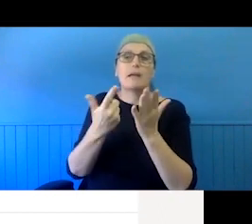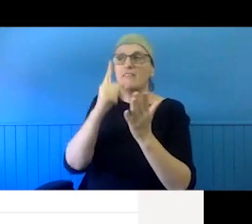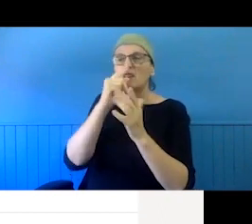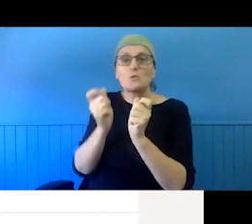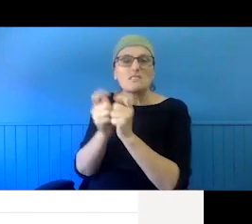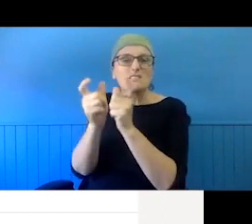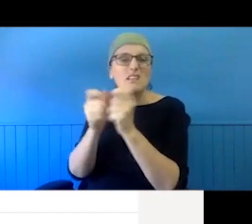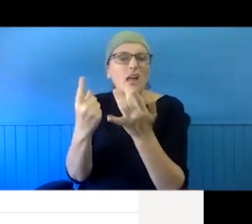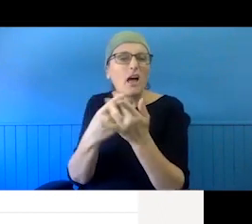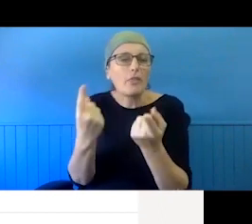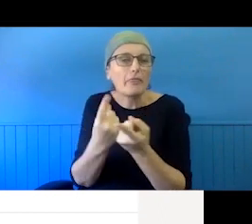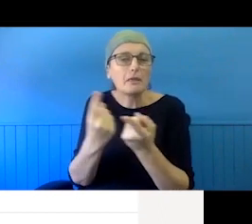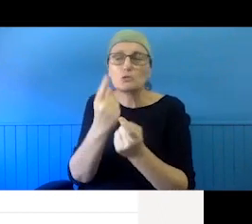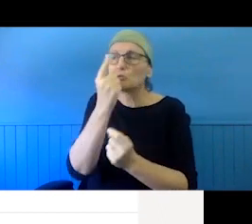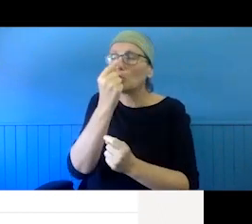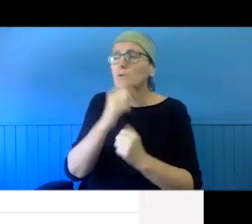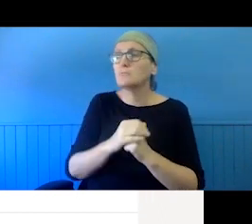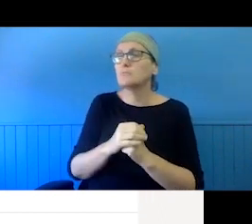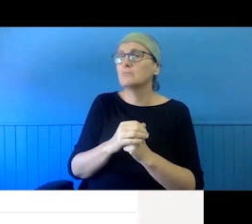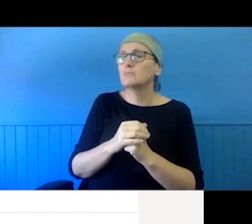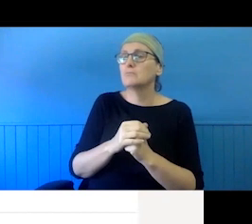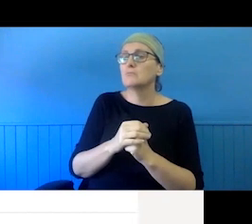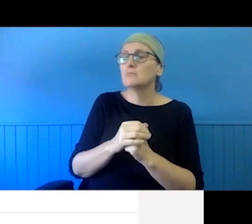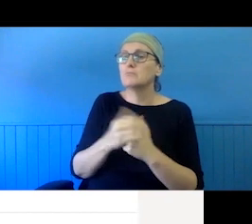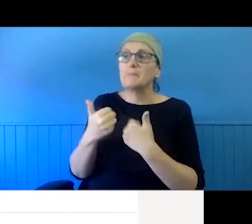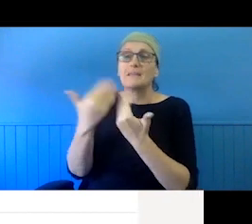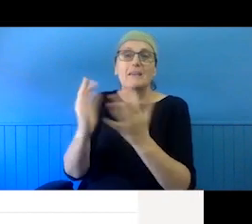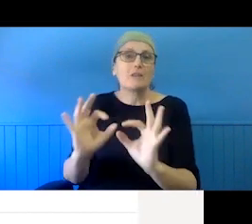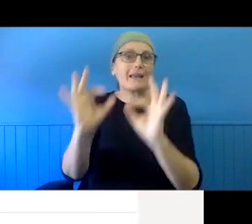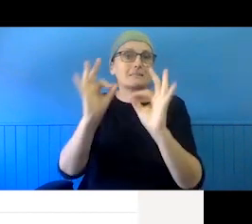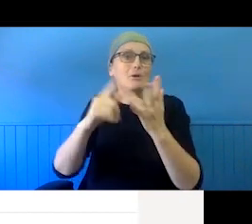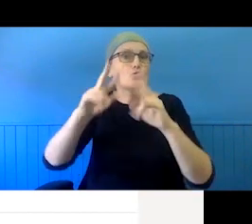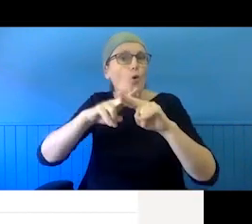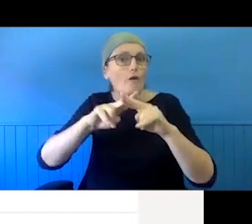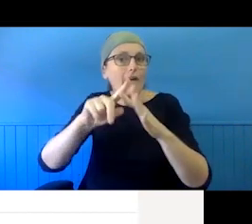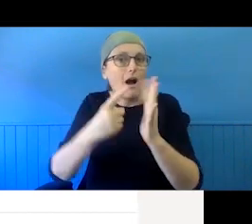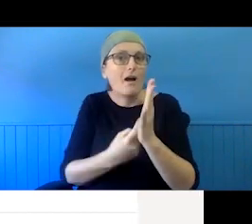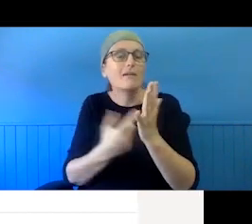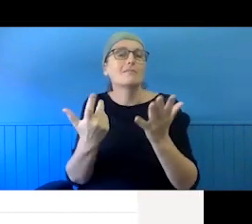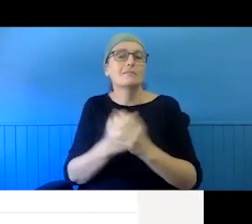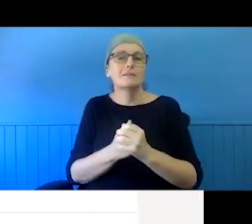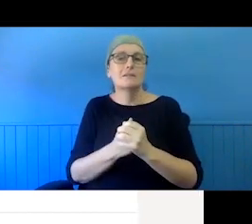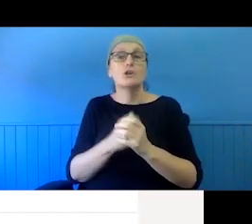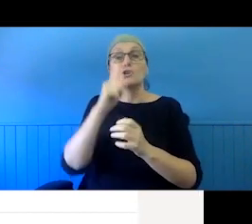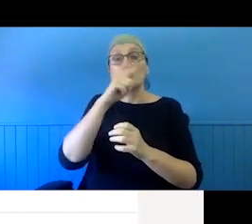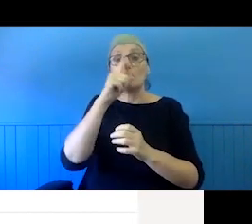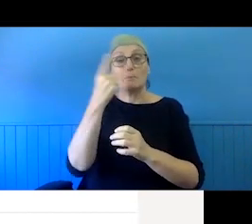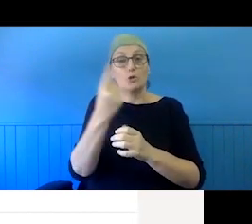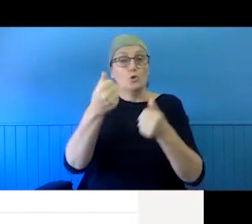your followers special offers, for example. People that have used those higher platforms have found really good results. Special offers giving